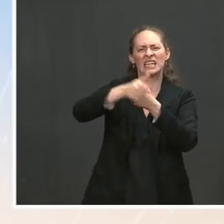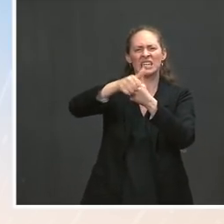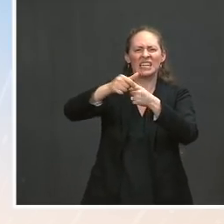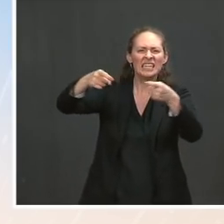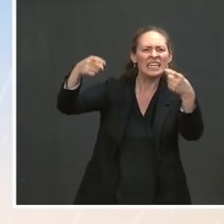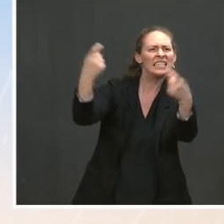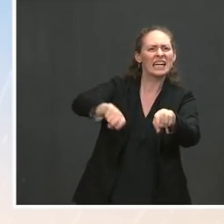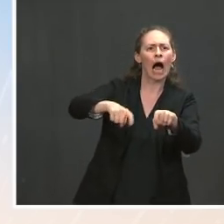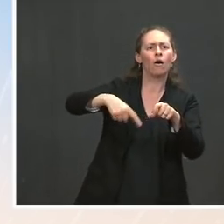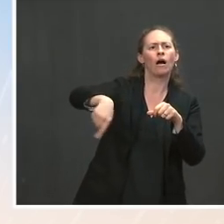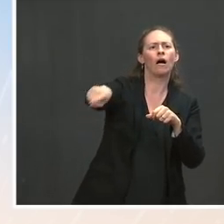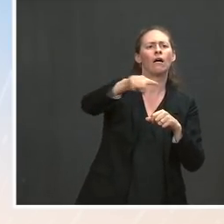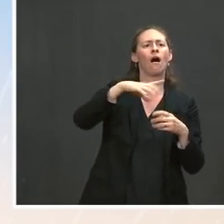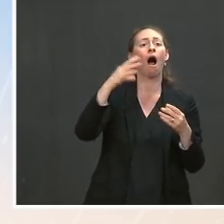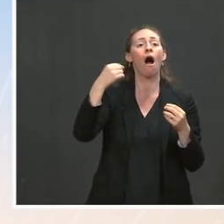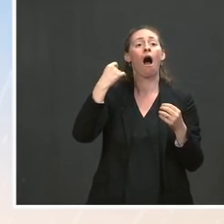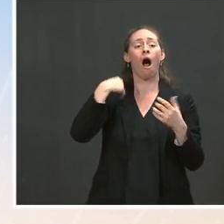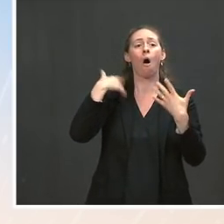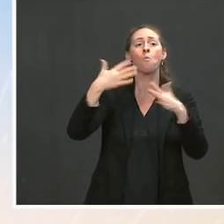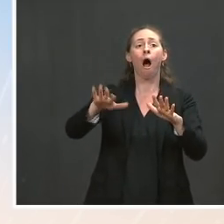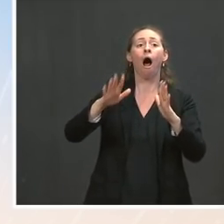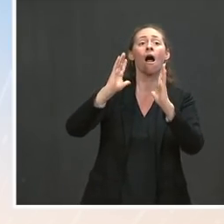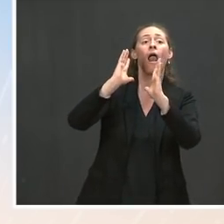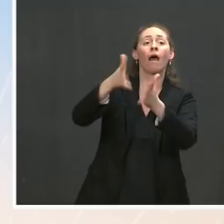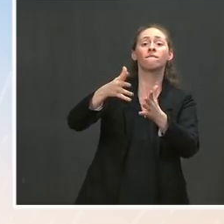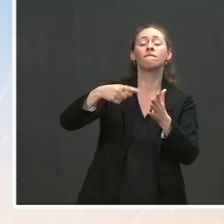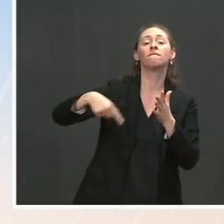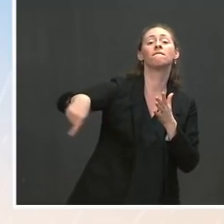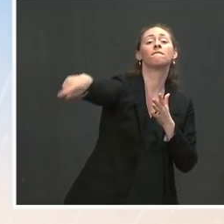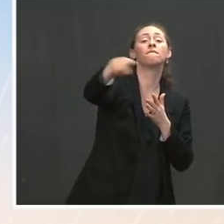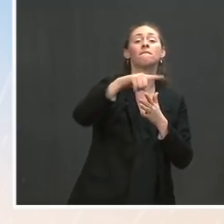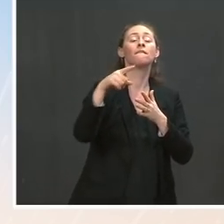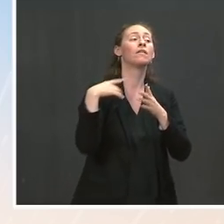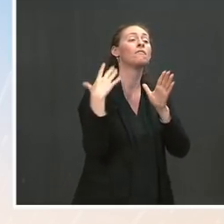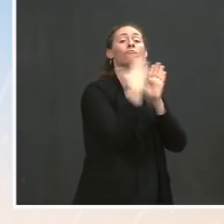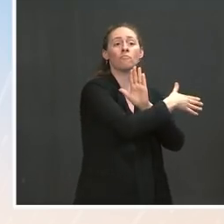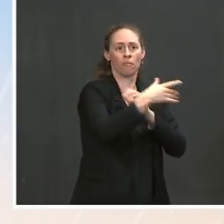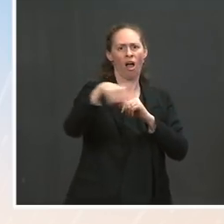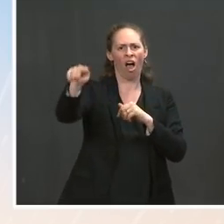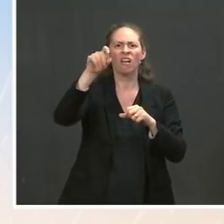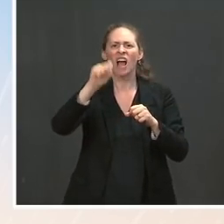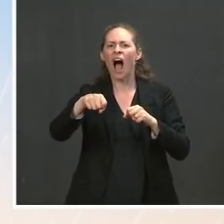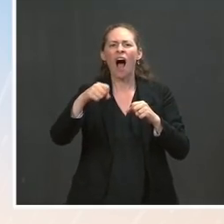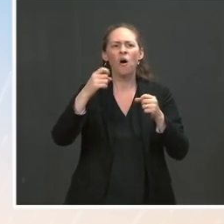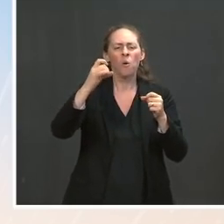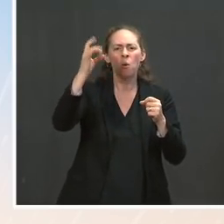the United States or any of our allies. But right now we're consulting with our allies and partners and the president has not yet made a decision.